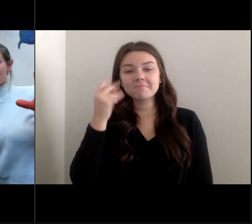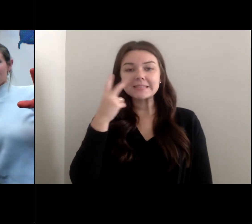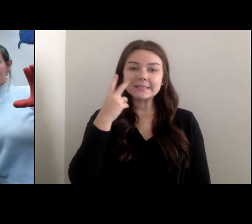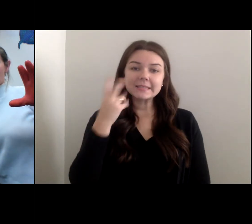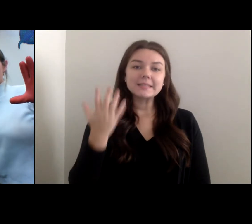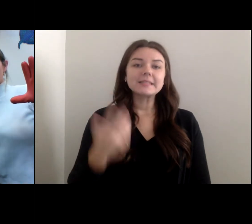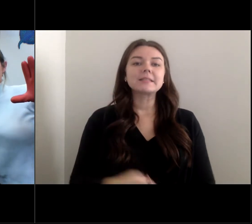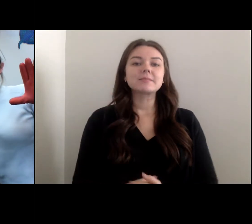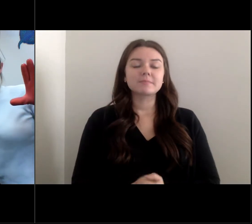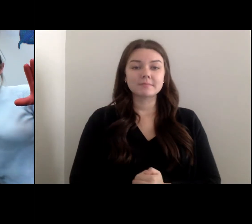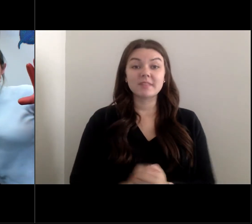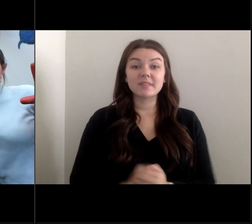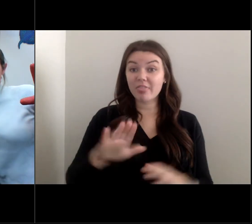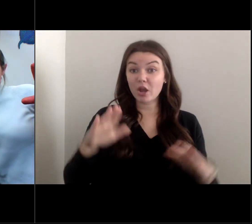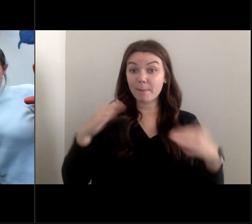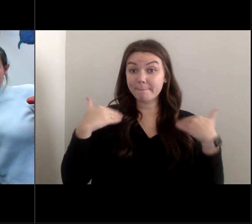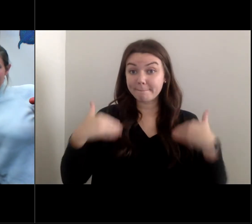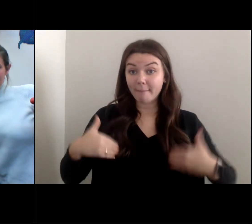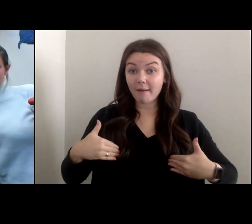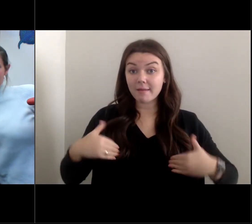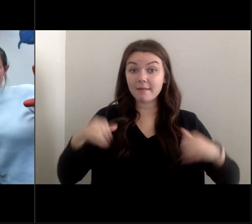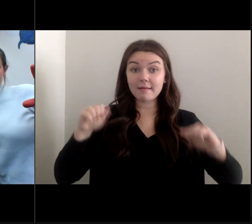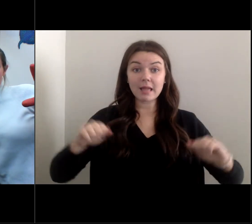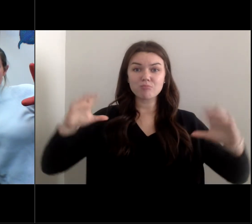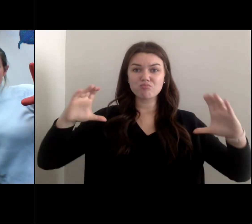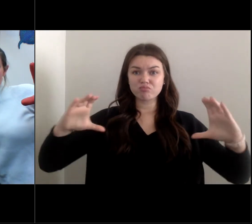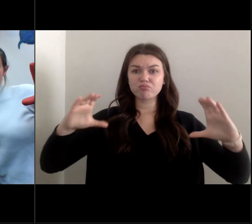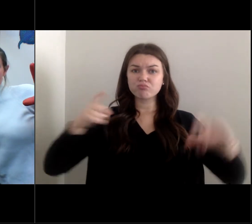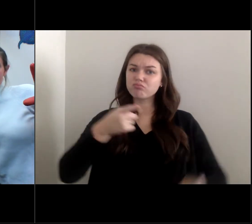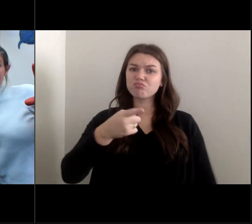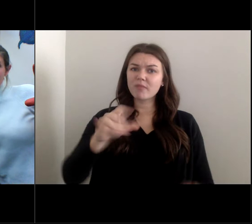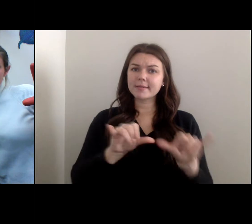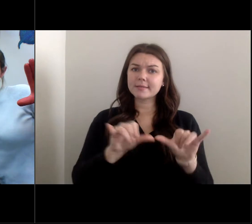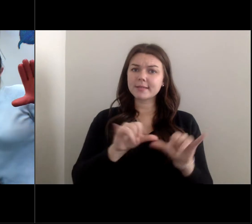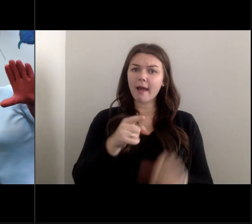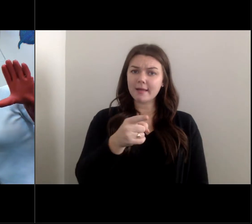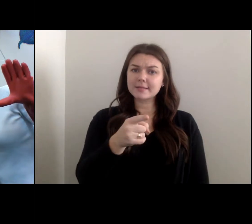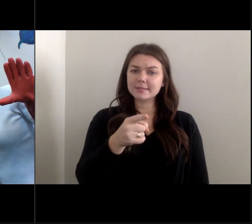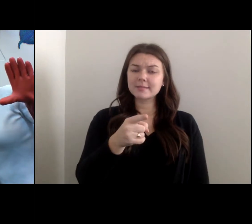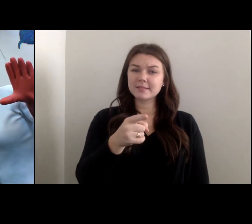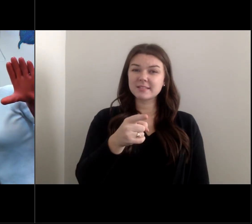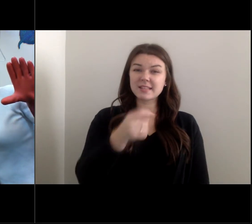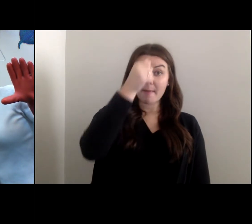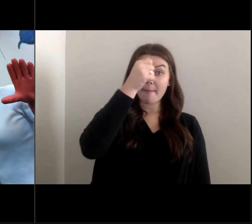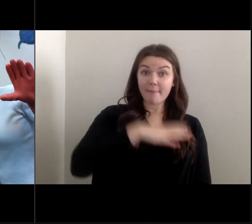Well, their body can probably get about, this big. The males get bigger than females.